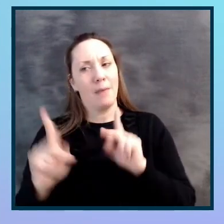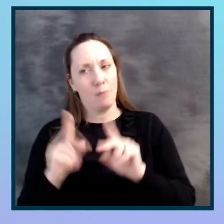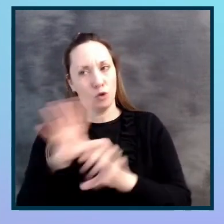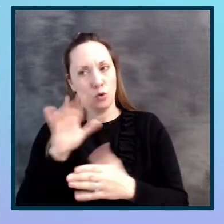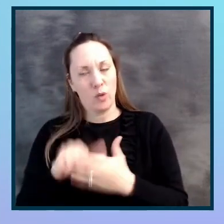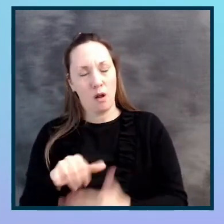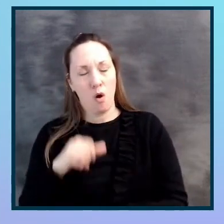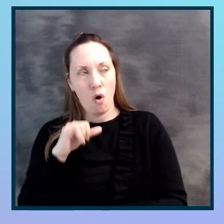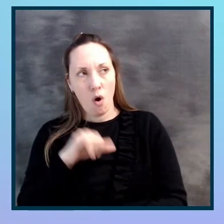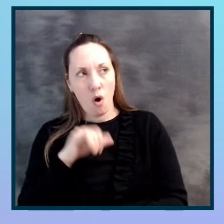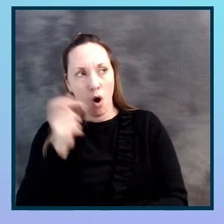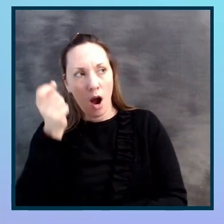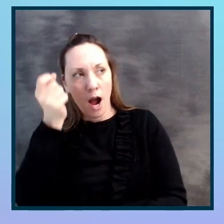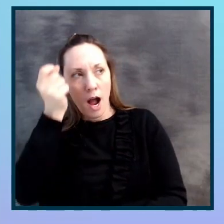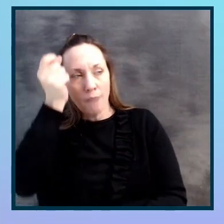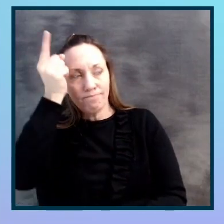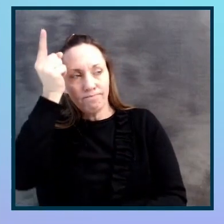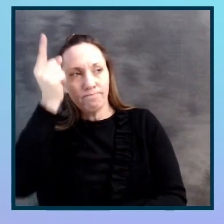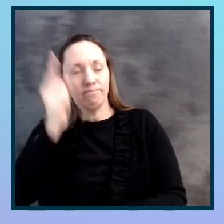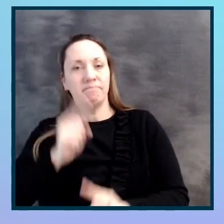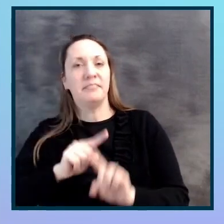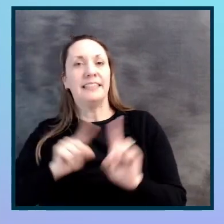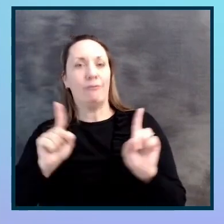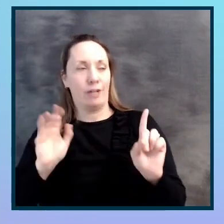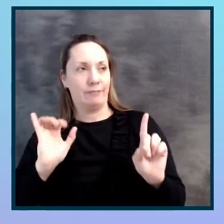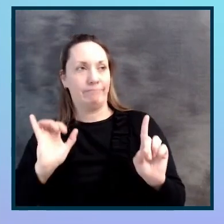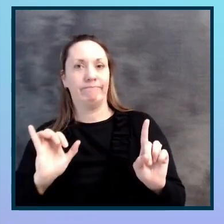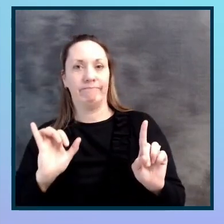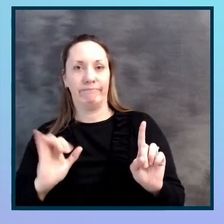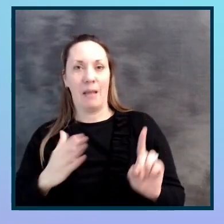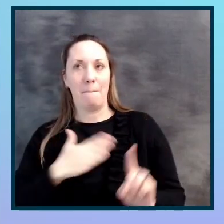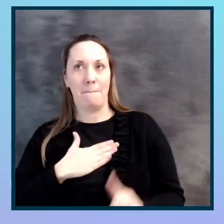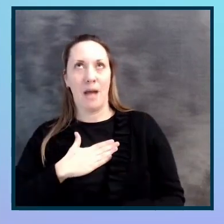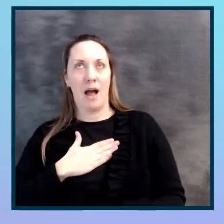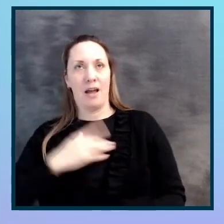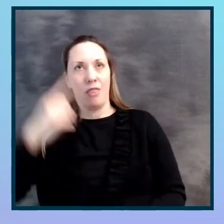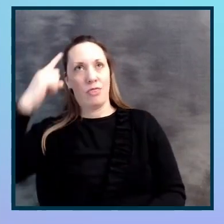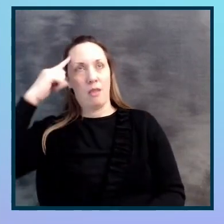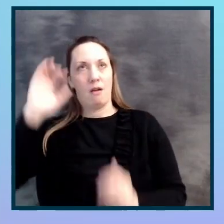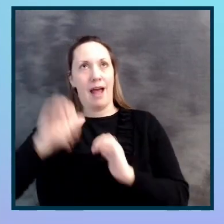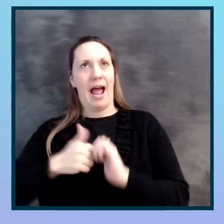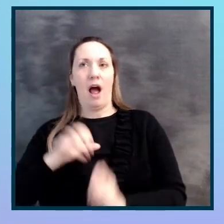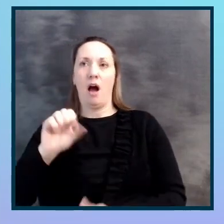this actually works completely differently than my mental model of how Slack works